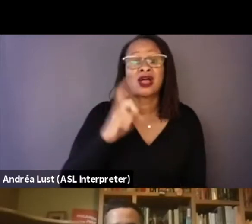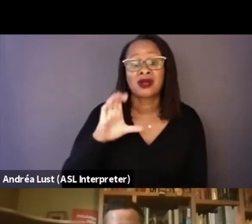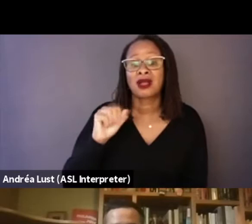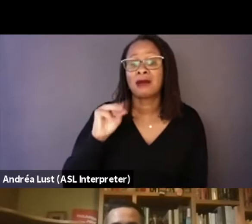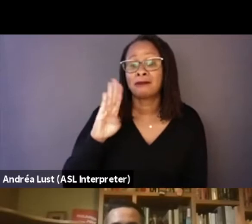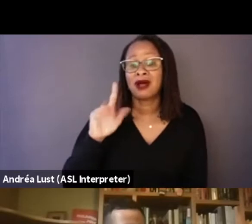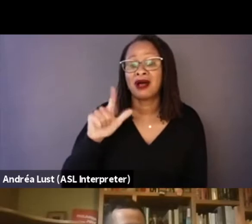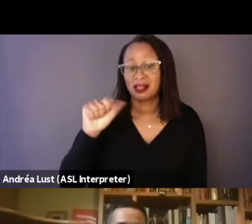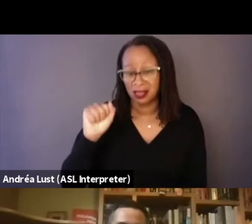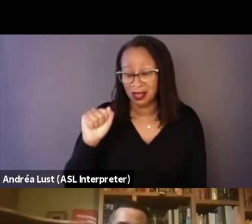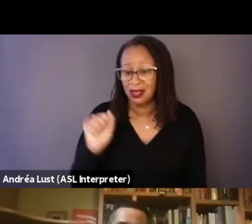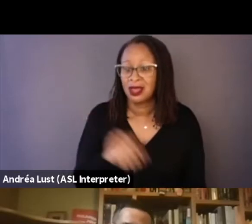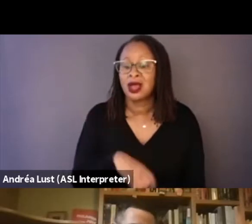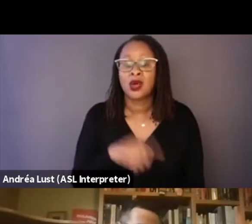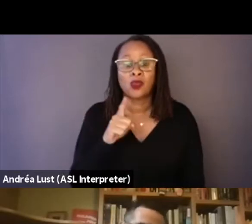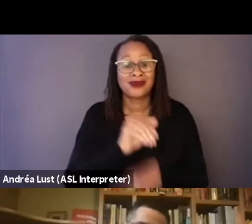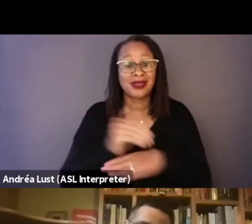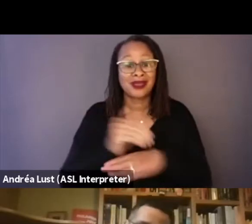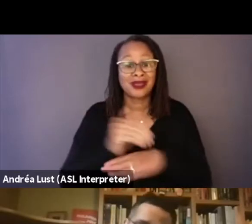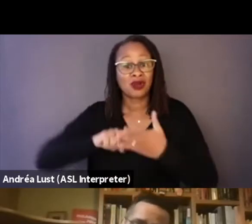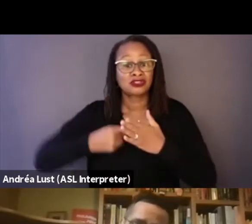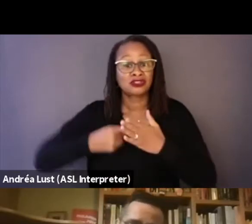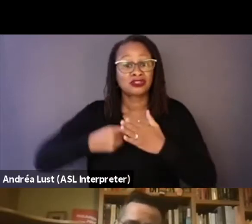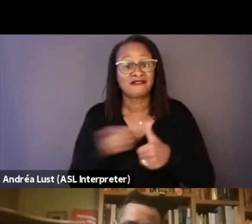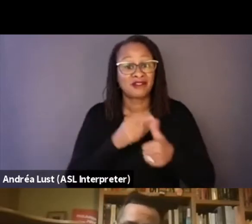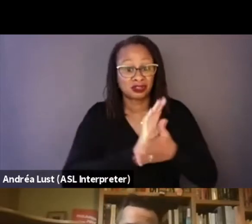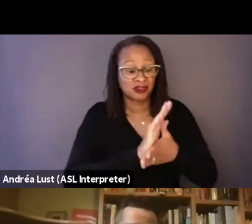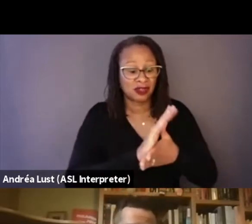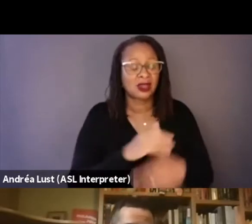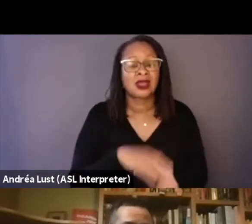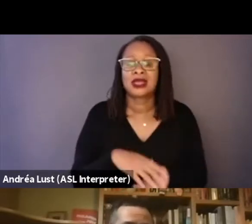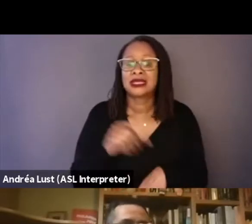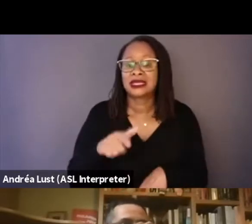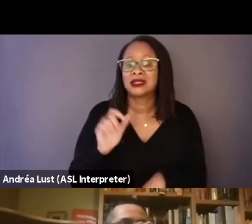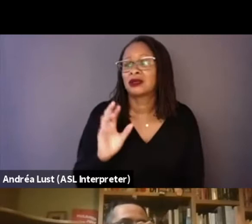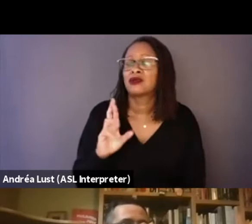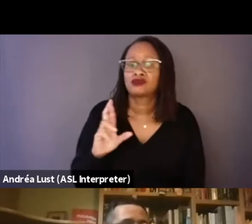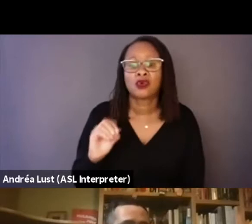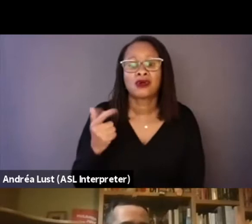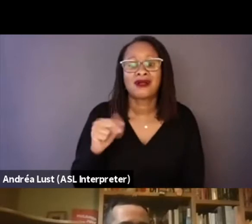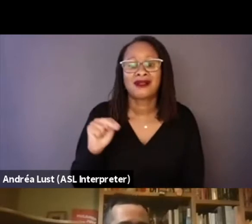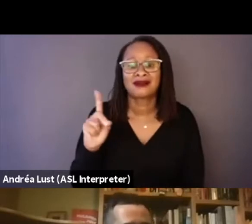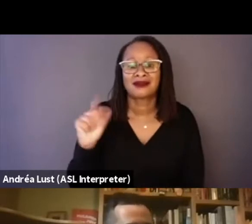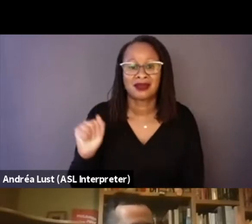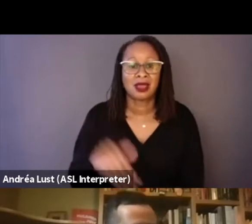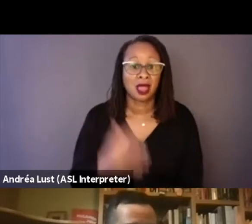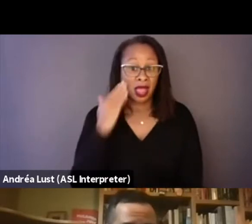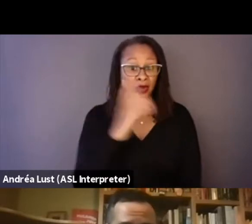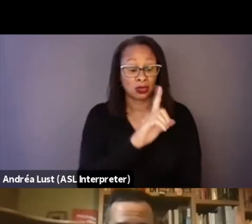the night before I began my first film in Uganda. I know Lorena, Lorena told me the story of Mama,